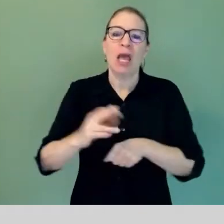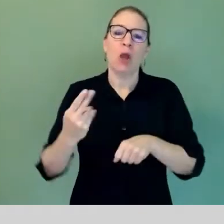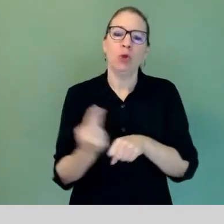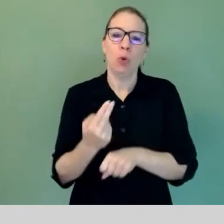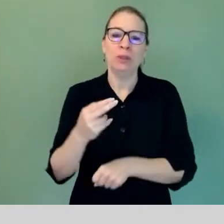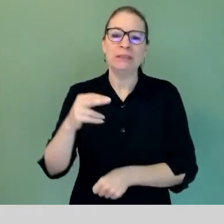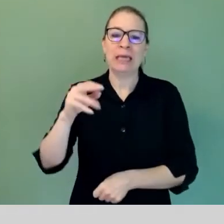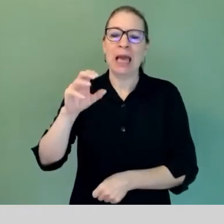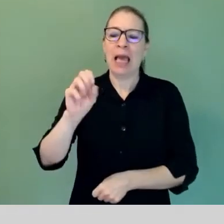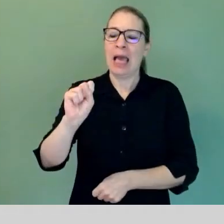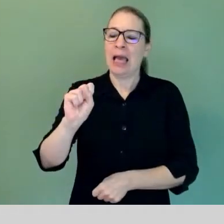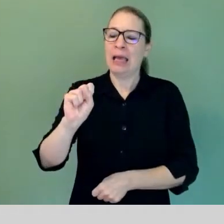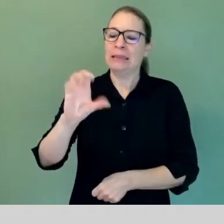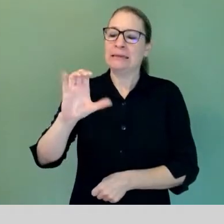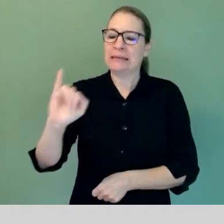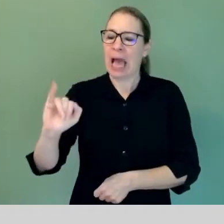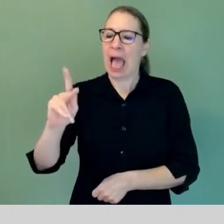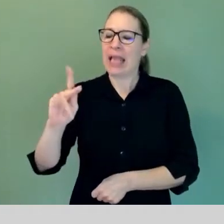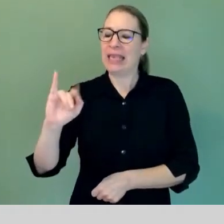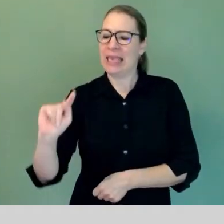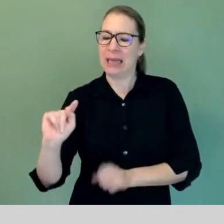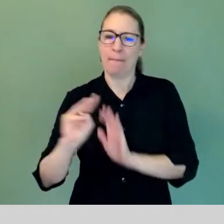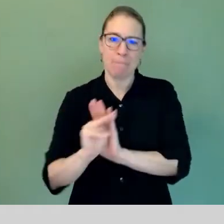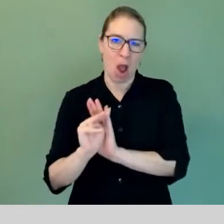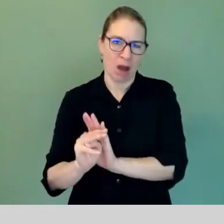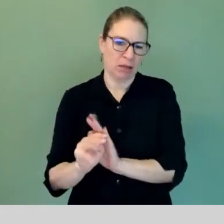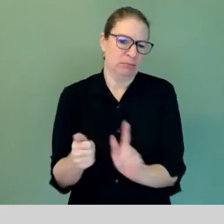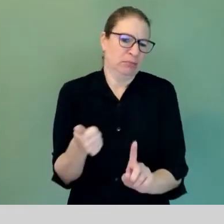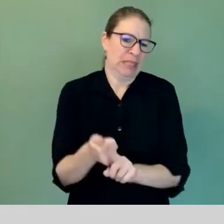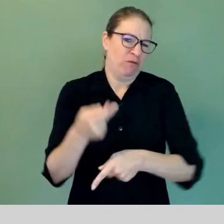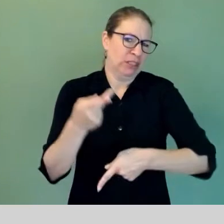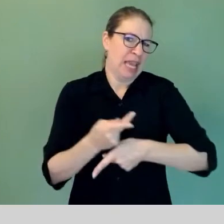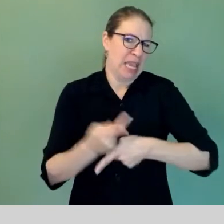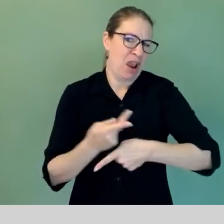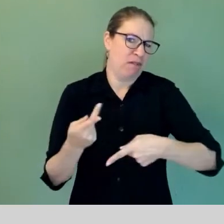to use a Scikit-learn model, and then it'll do hyper parameter tuning on your behalf.